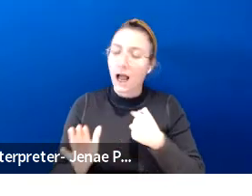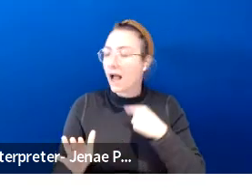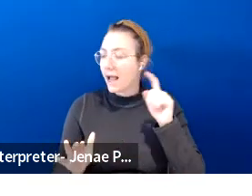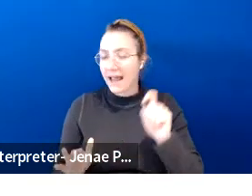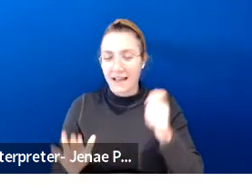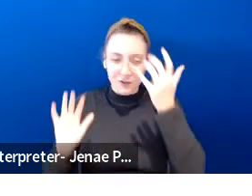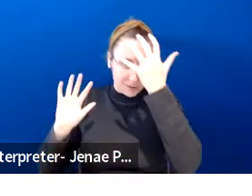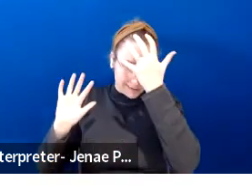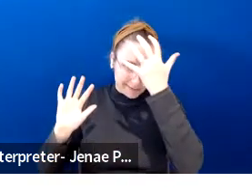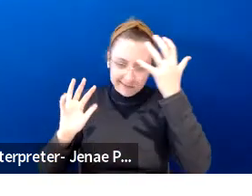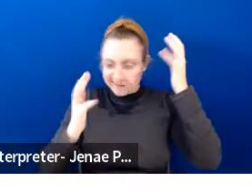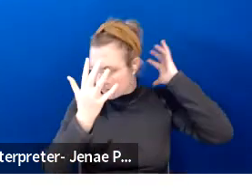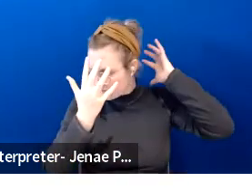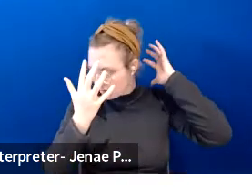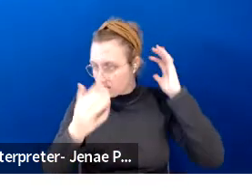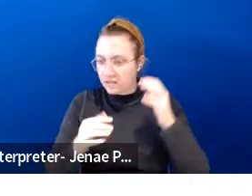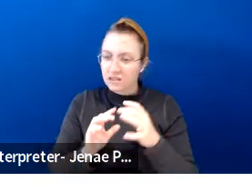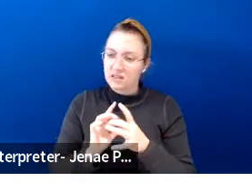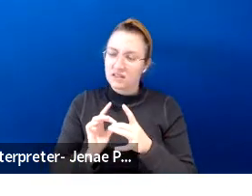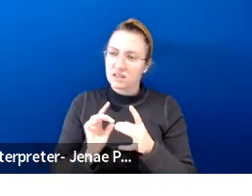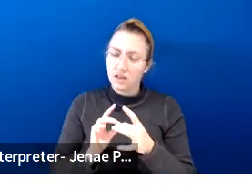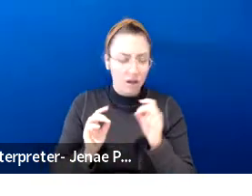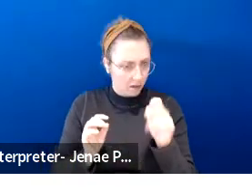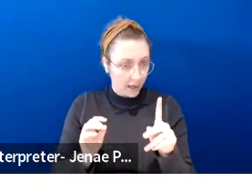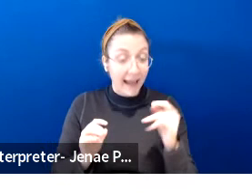that and say, well, what am I going to do if this happens? Right.